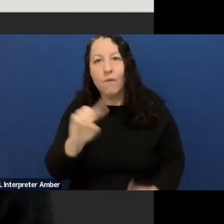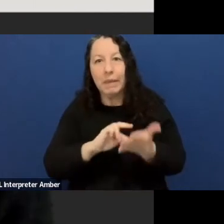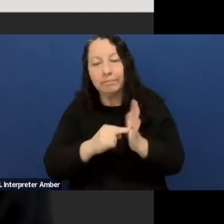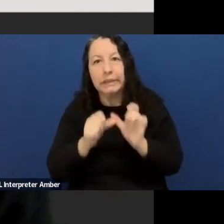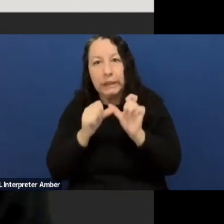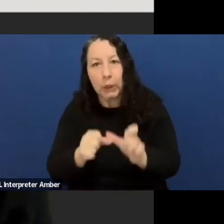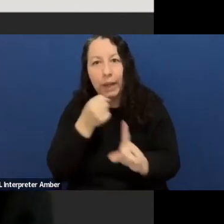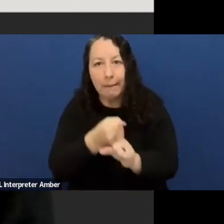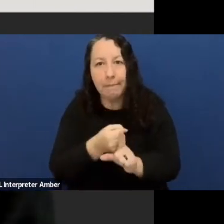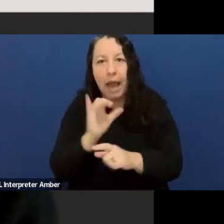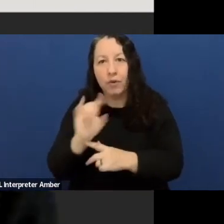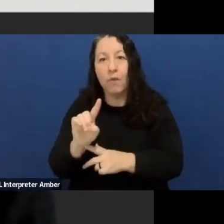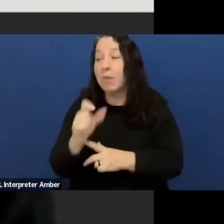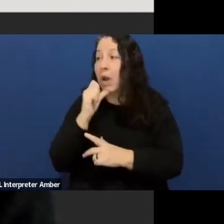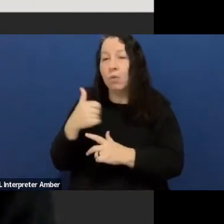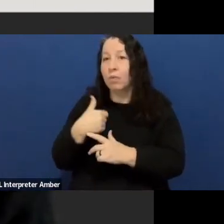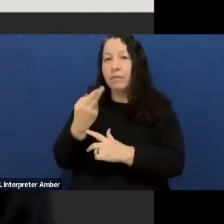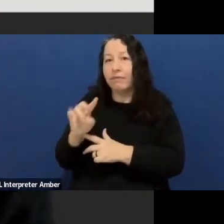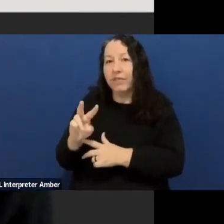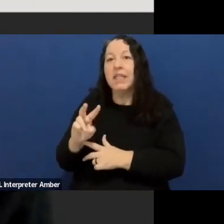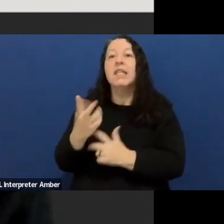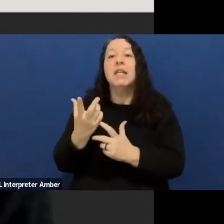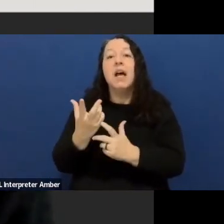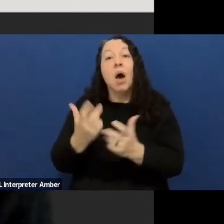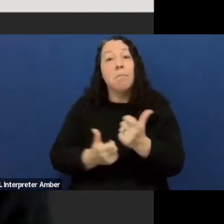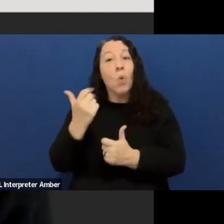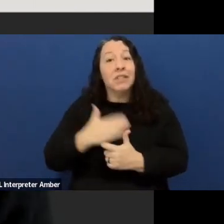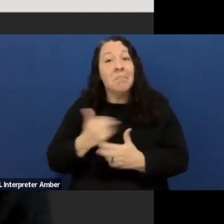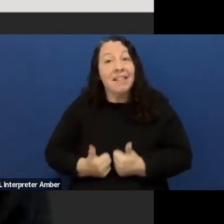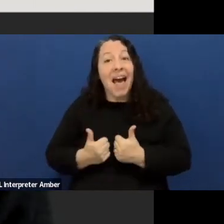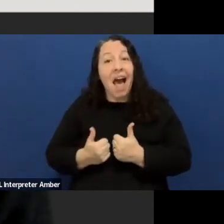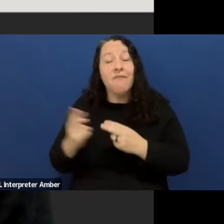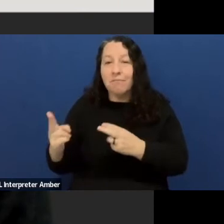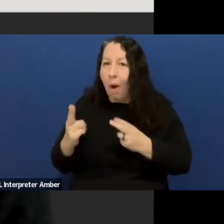ill, which has been exacerbated by Long COVID. But I'm not living with HIV. However, I've